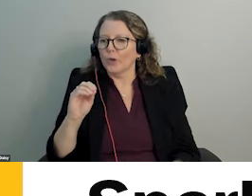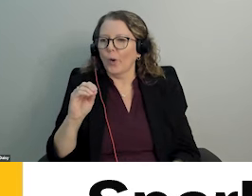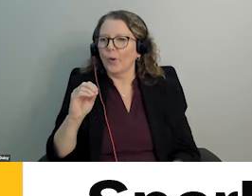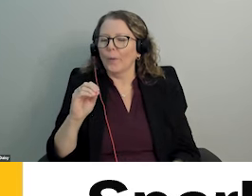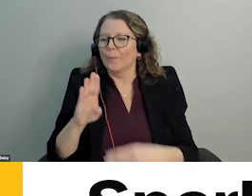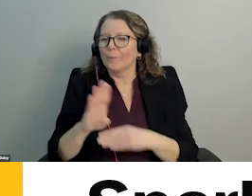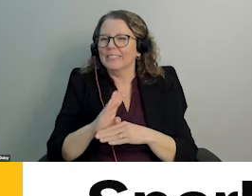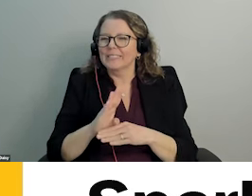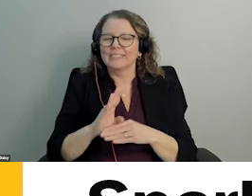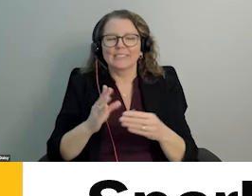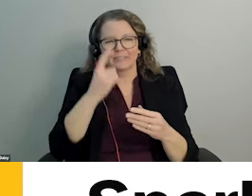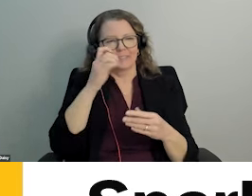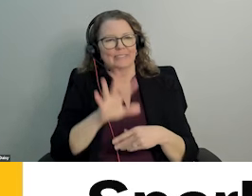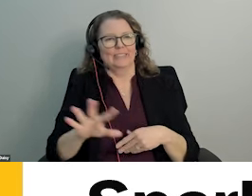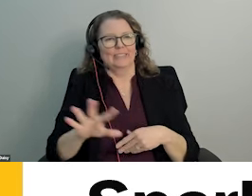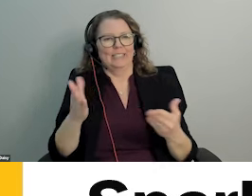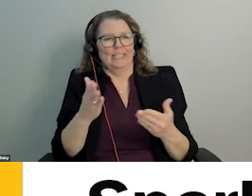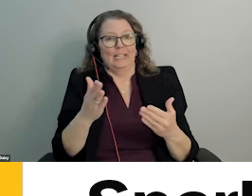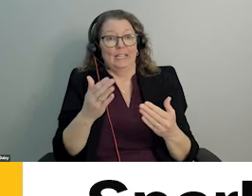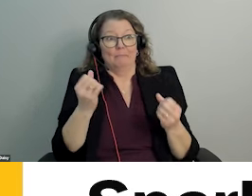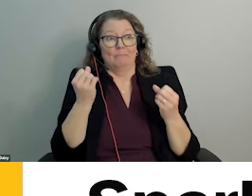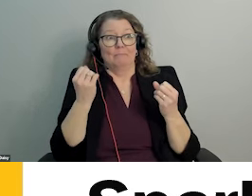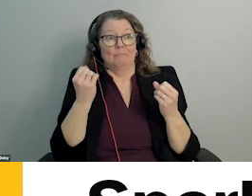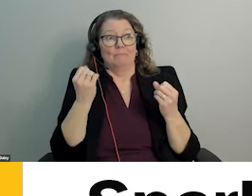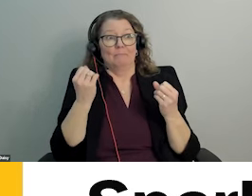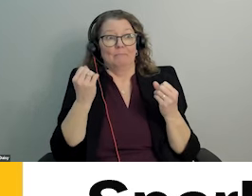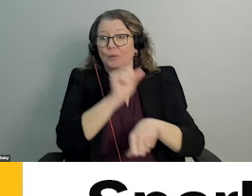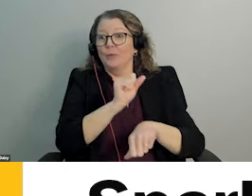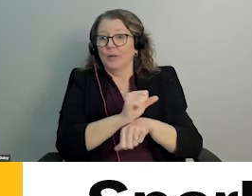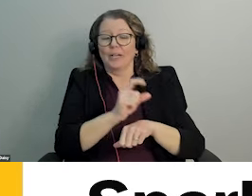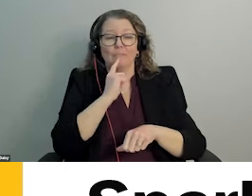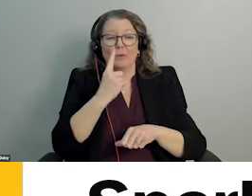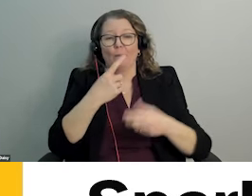it's hard to find anyone who doesn't work for one of the auto manufacturers.